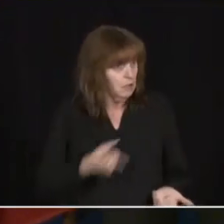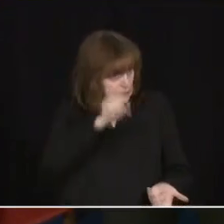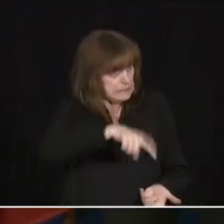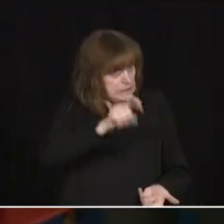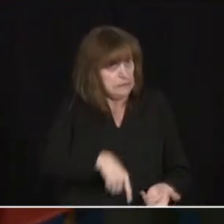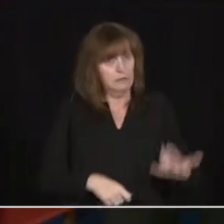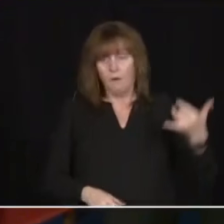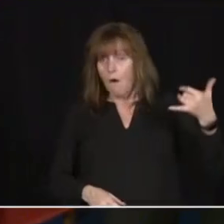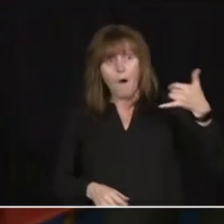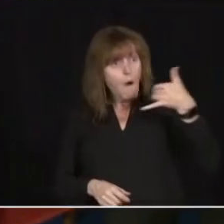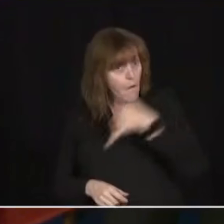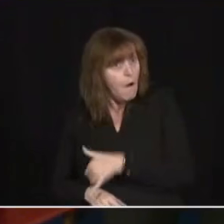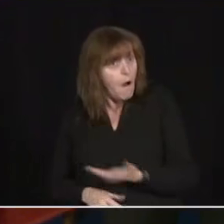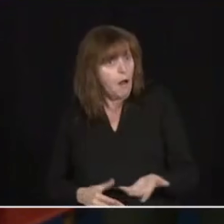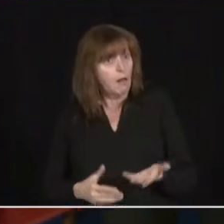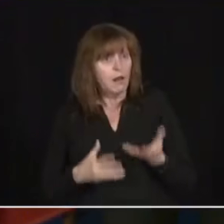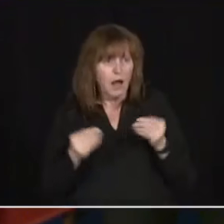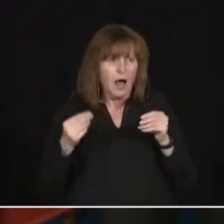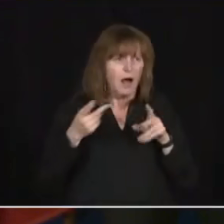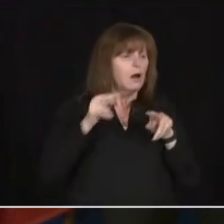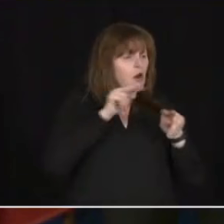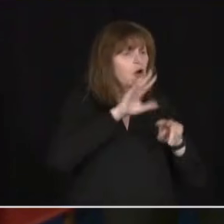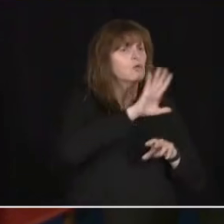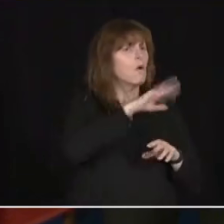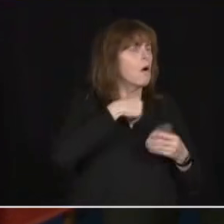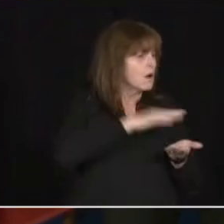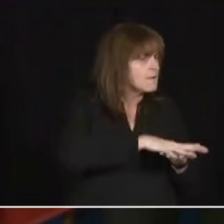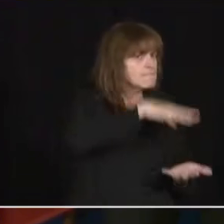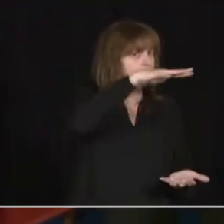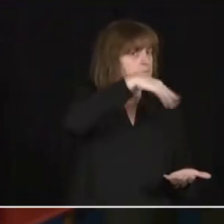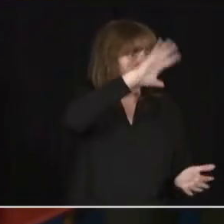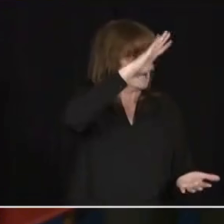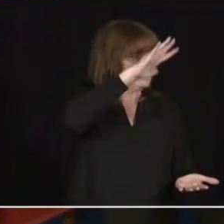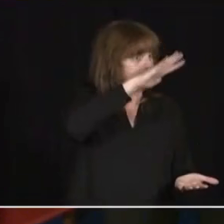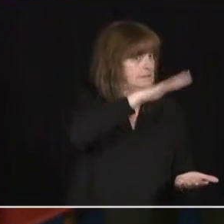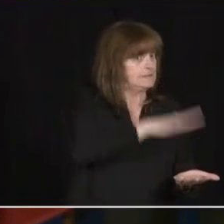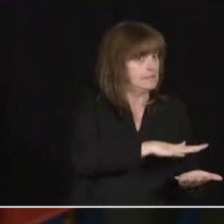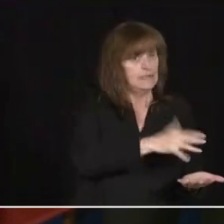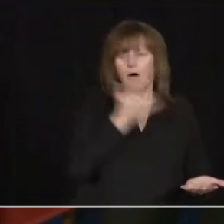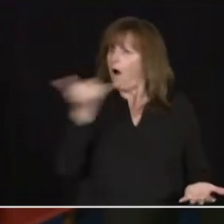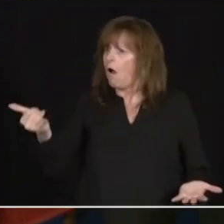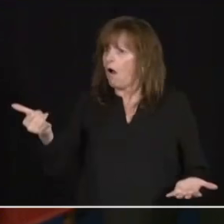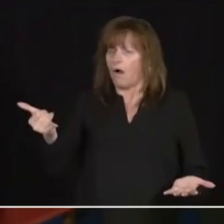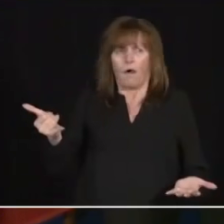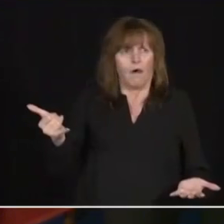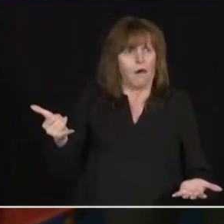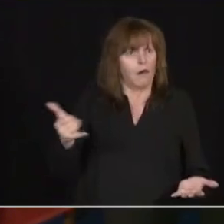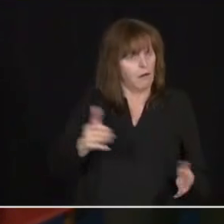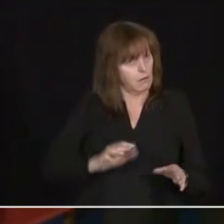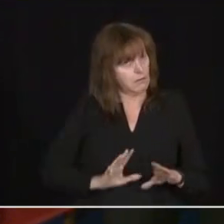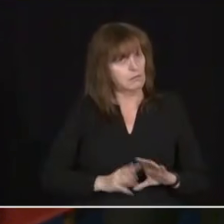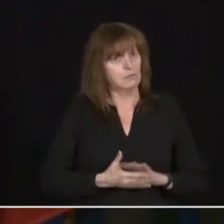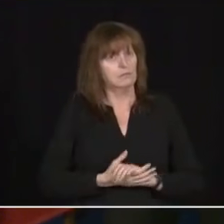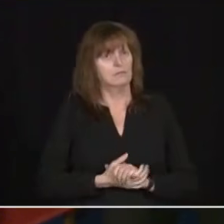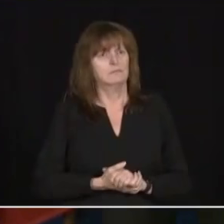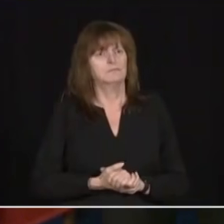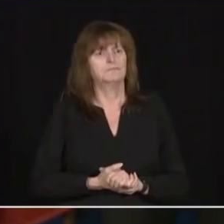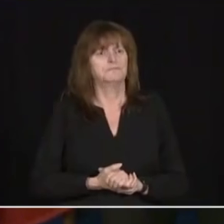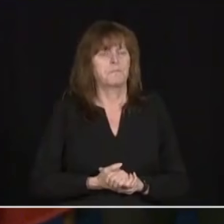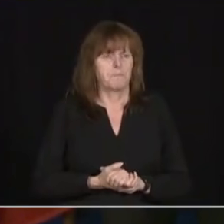same thing - phone and keep track of your PPE and we will have it there in 24 hours because we have it.